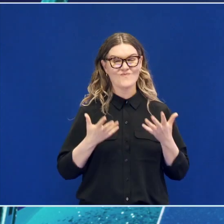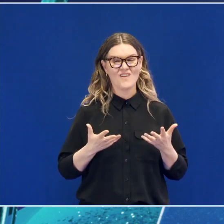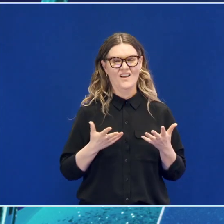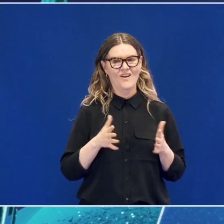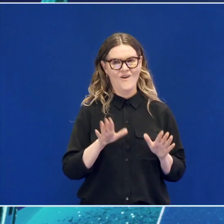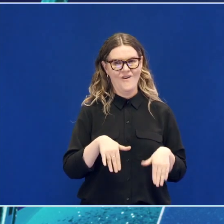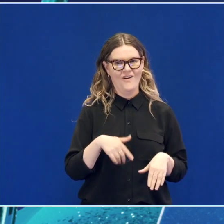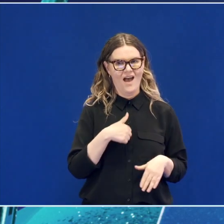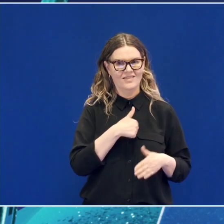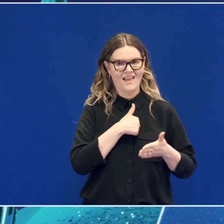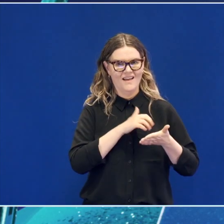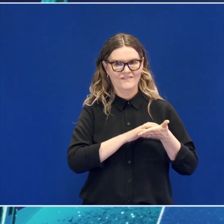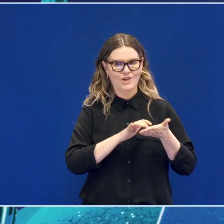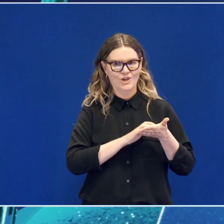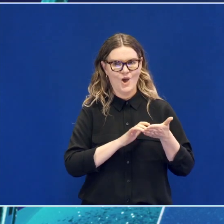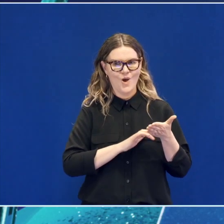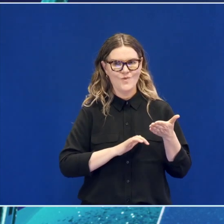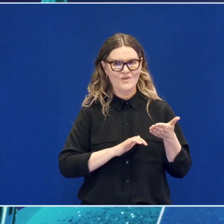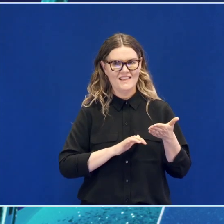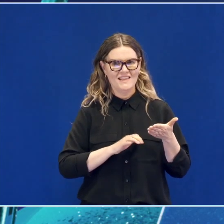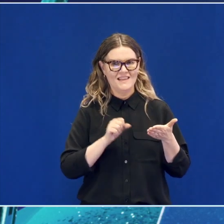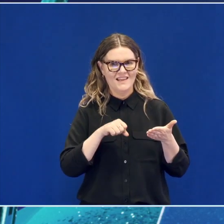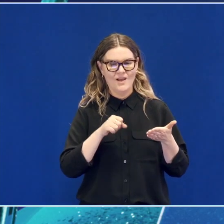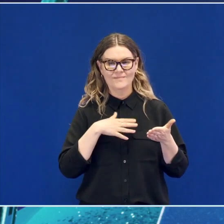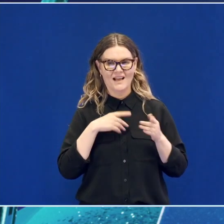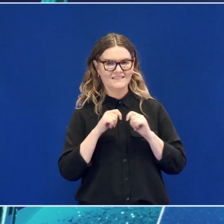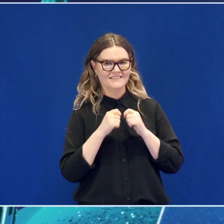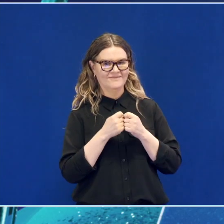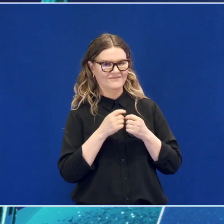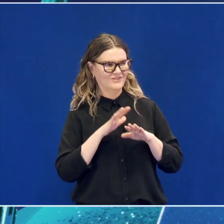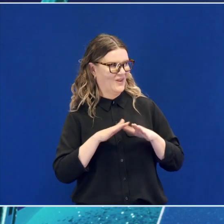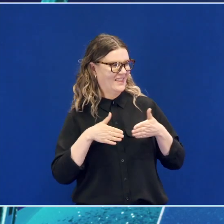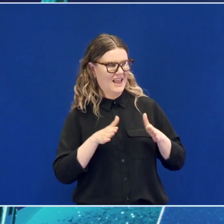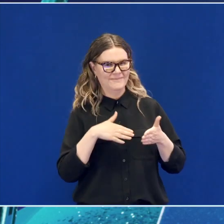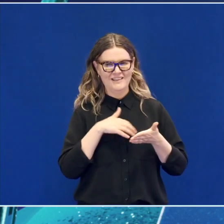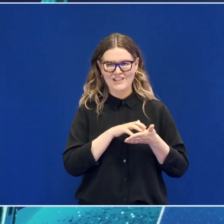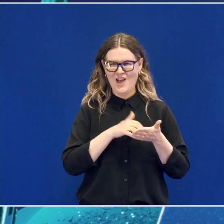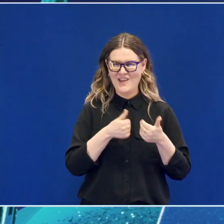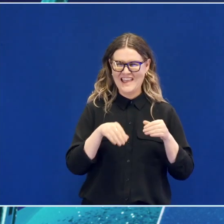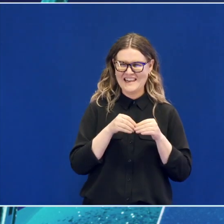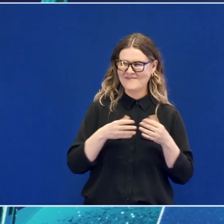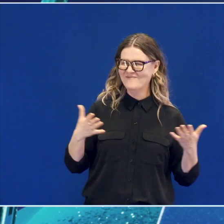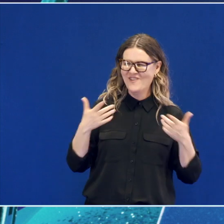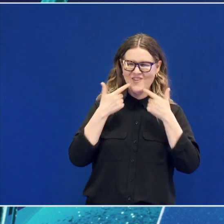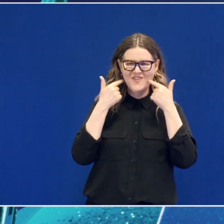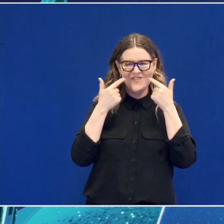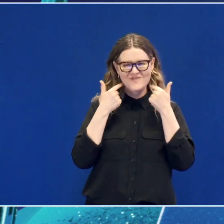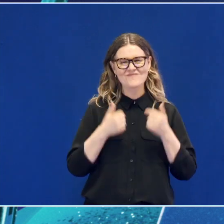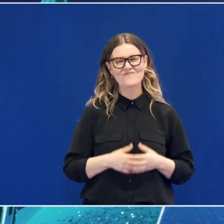All right, Ed. I have the same problem. Hello, my name is Ed Summers. I am Head of Accessibility at GitHub.